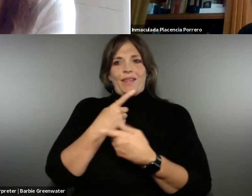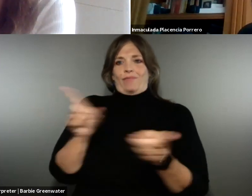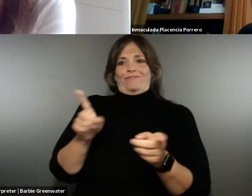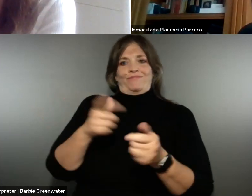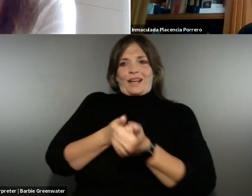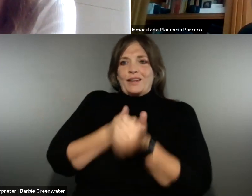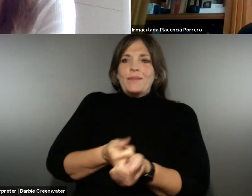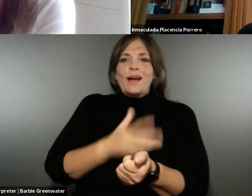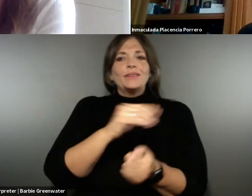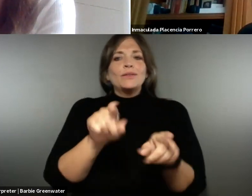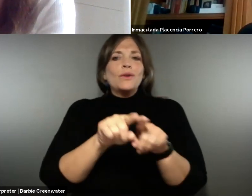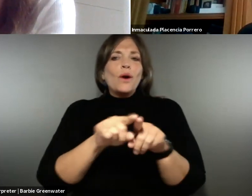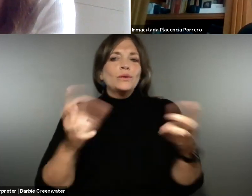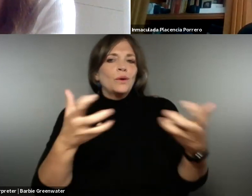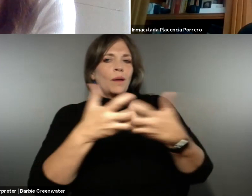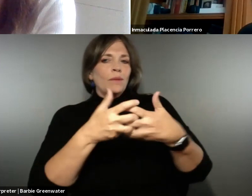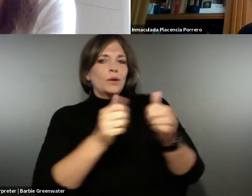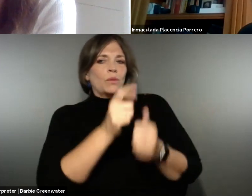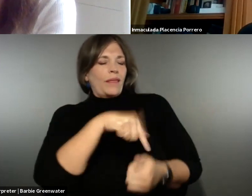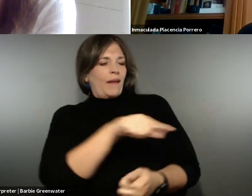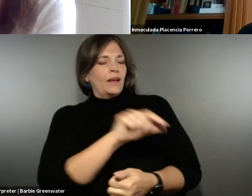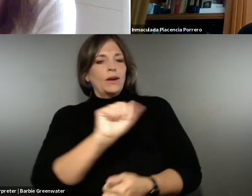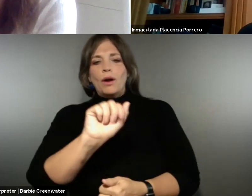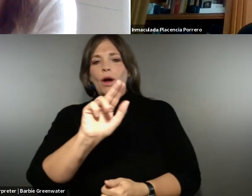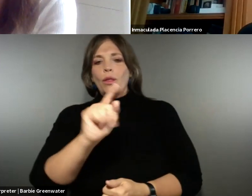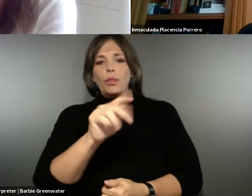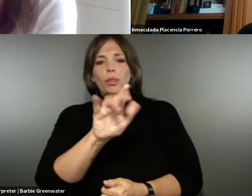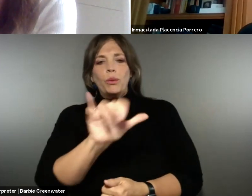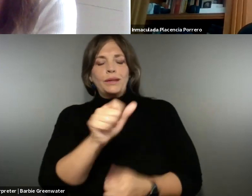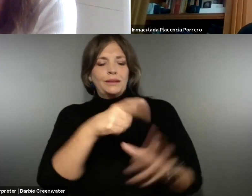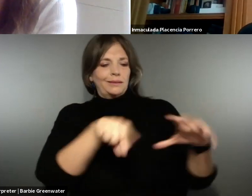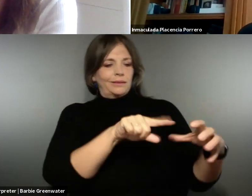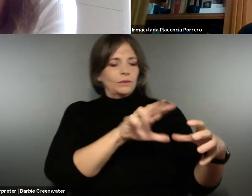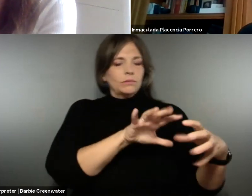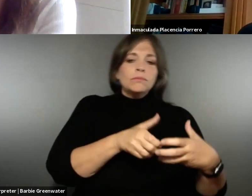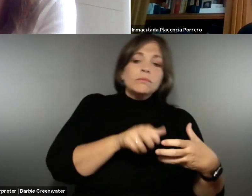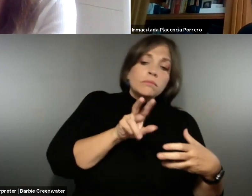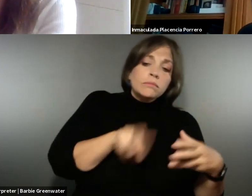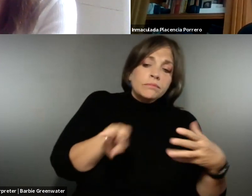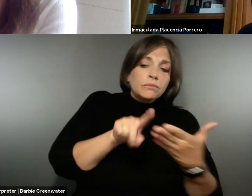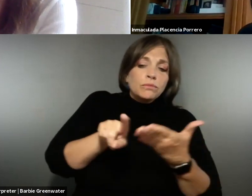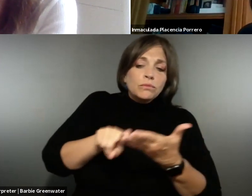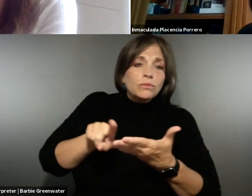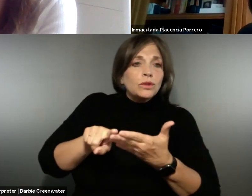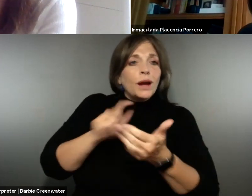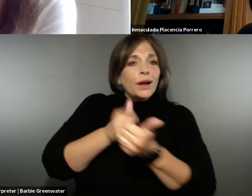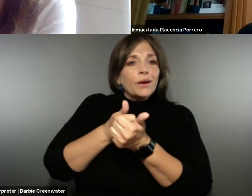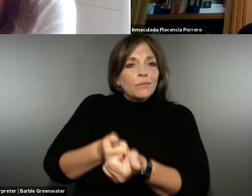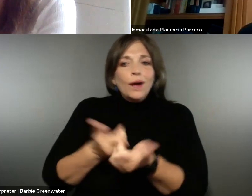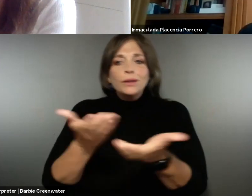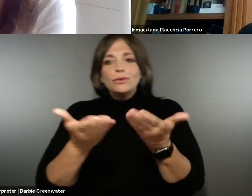by having authorities or market surveyors for products or what we have called authorities for checking